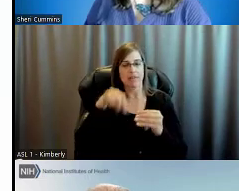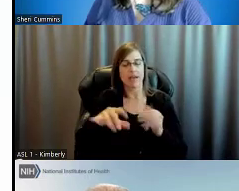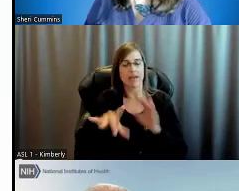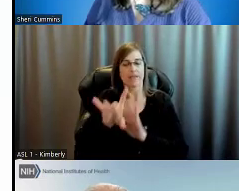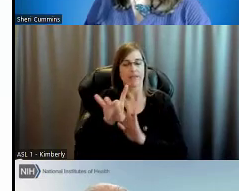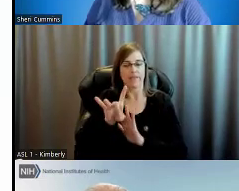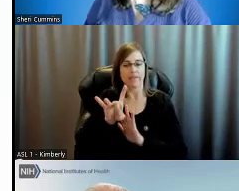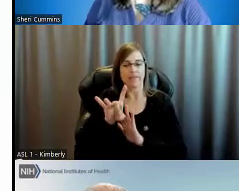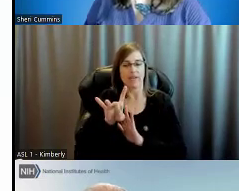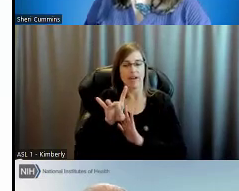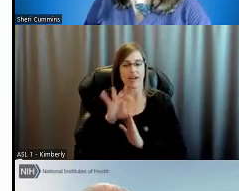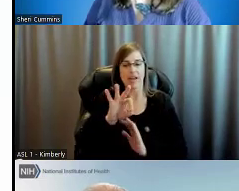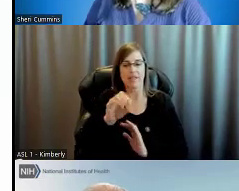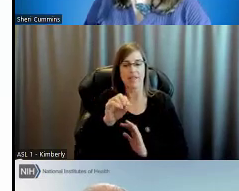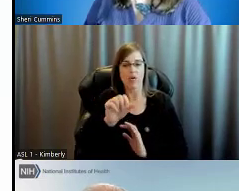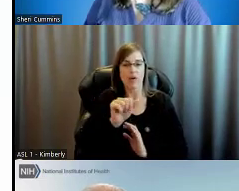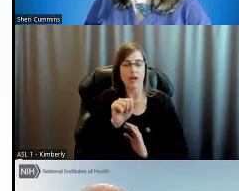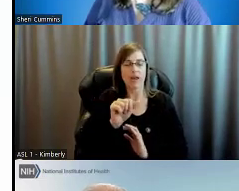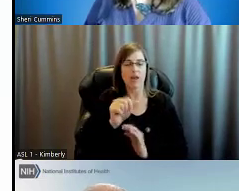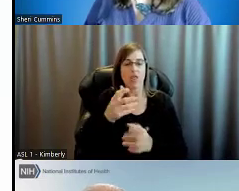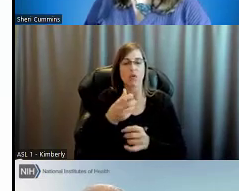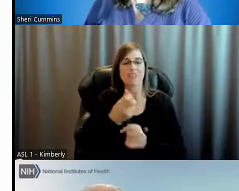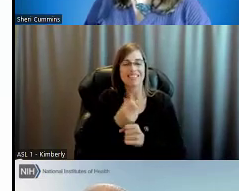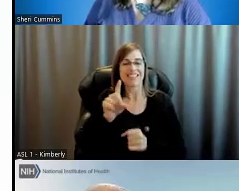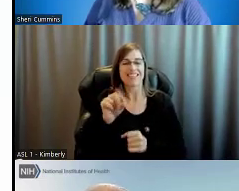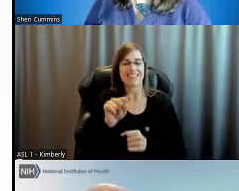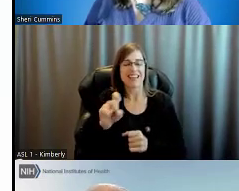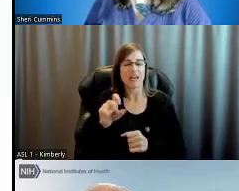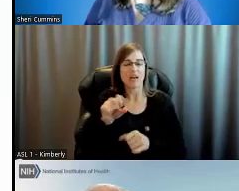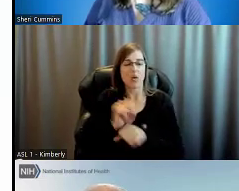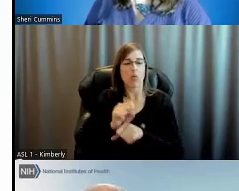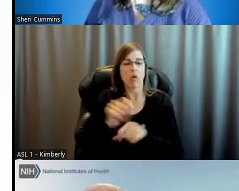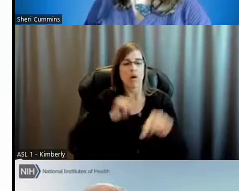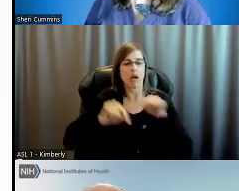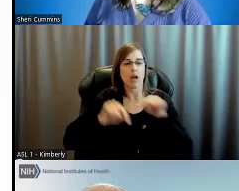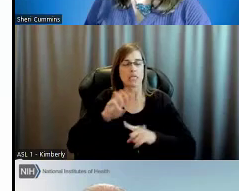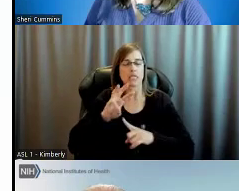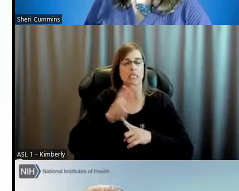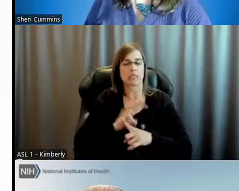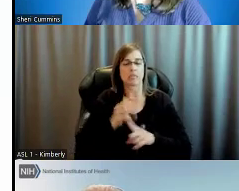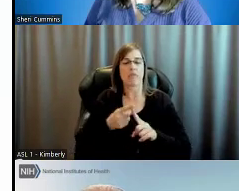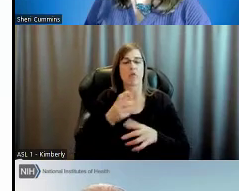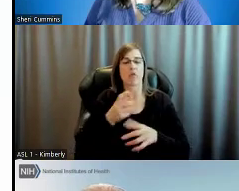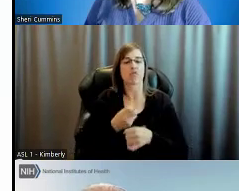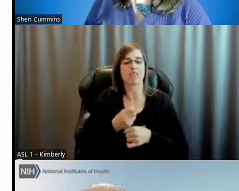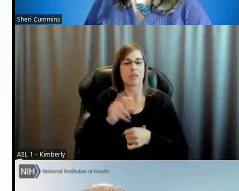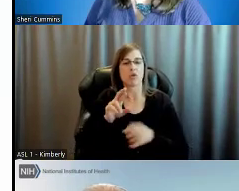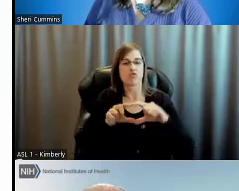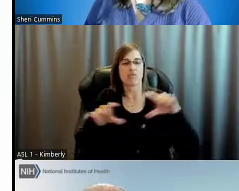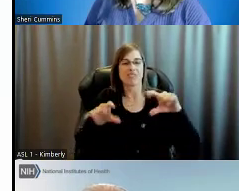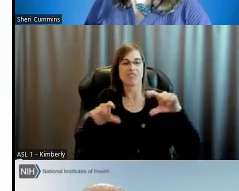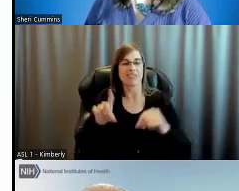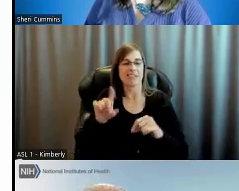on the FOA, find the receipt date and work back at least 6 months from that receipt date. So at least 6 months prior to the due date,